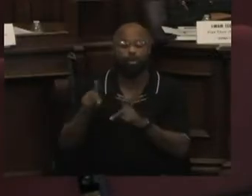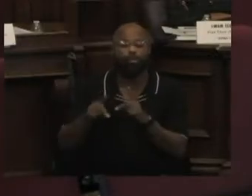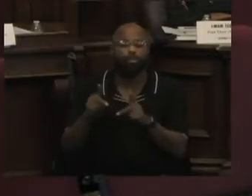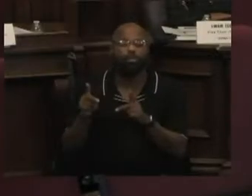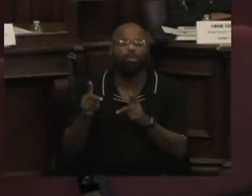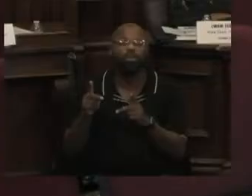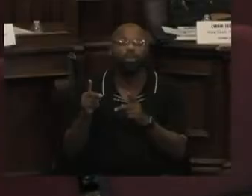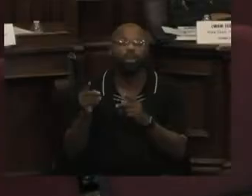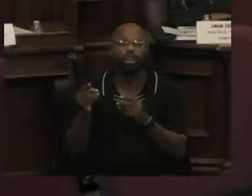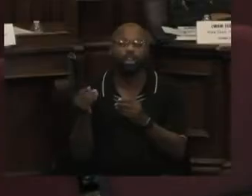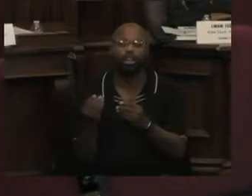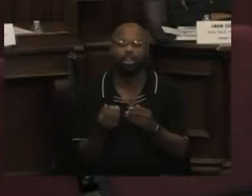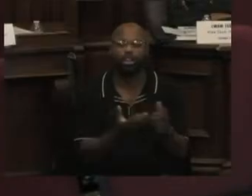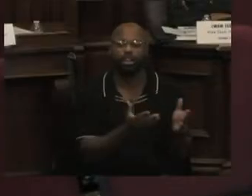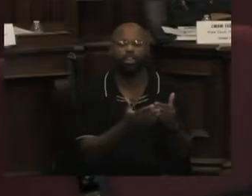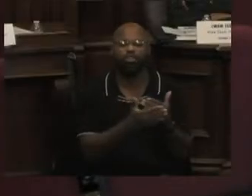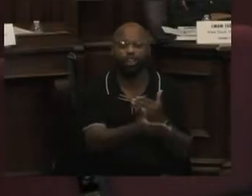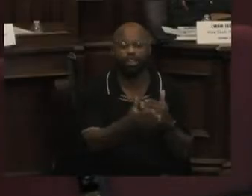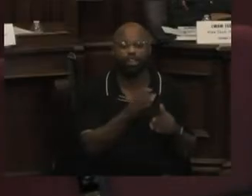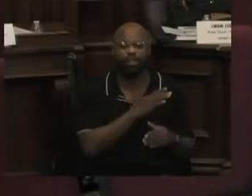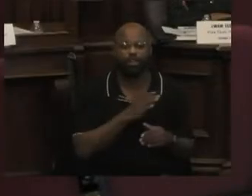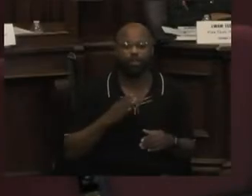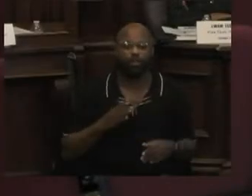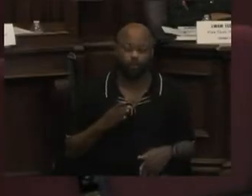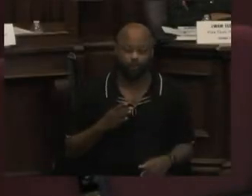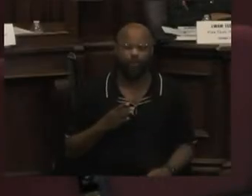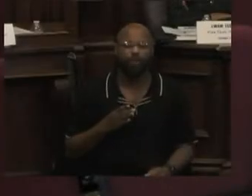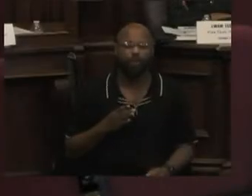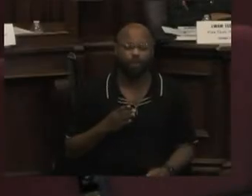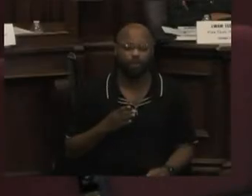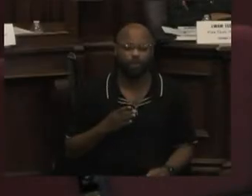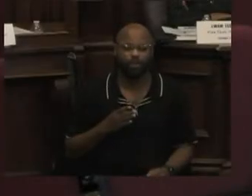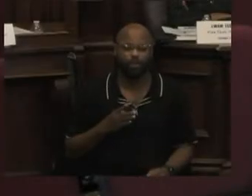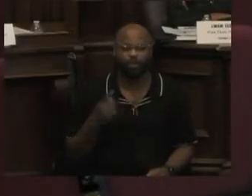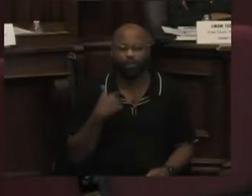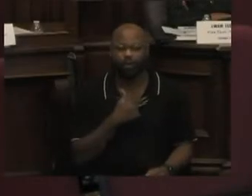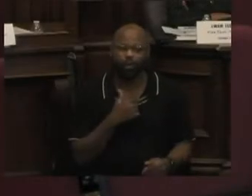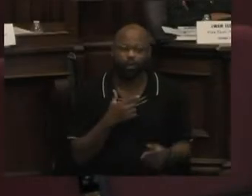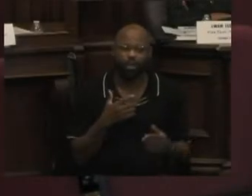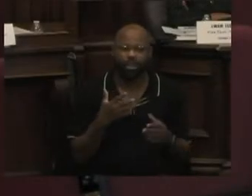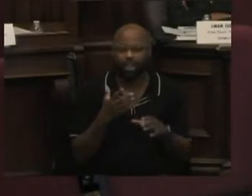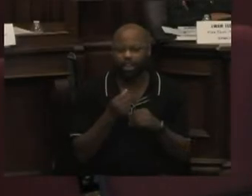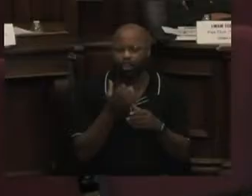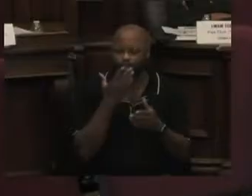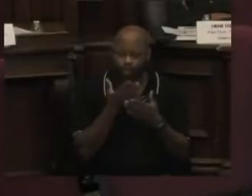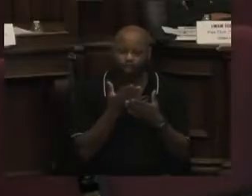and then that person or those people can communicate with the